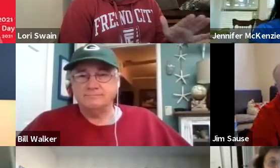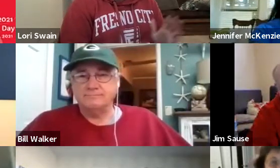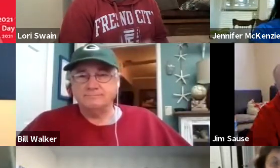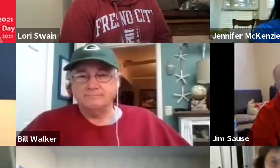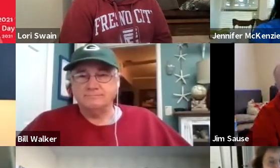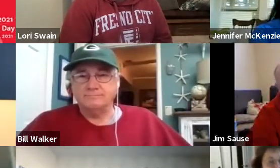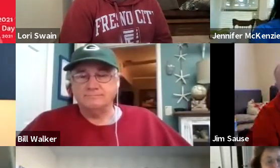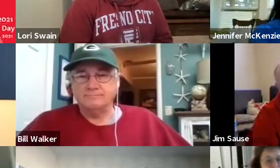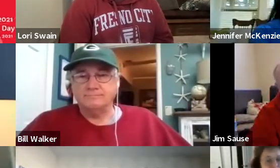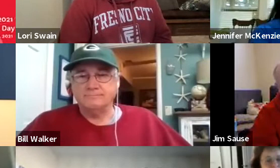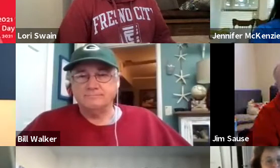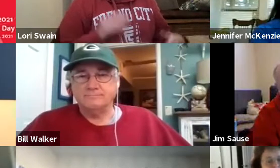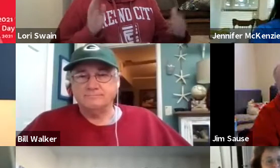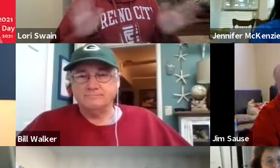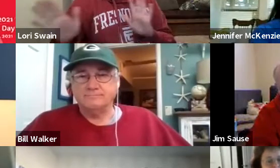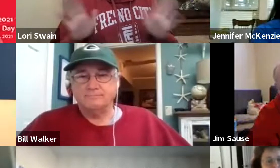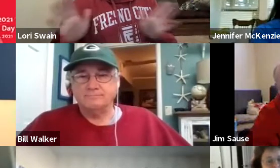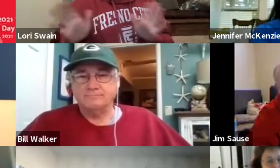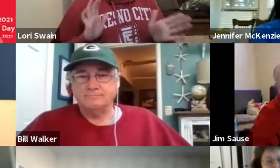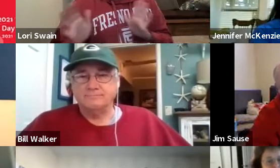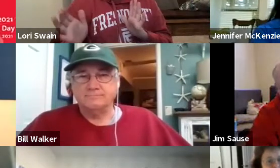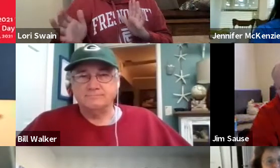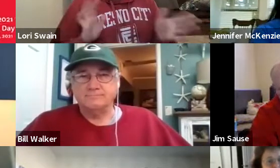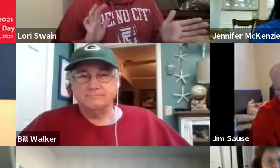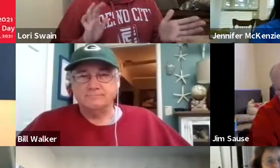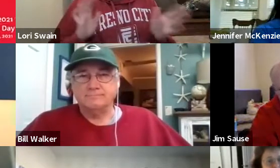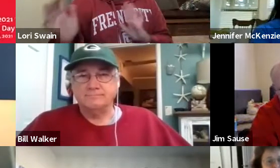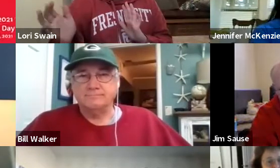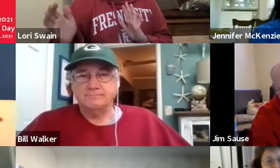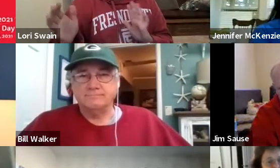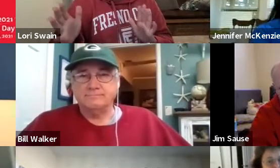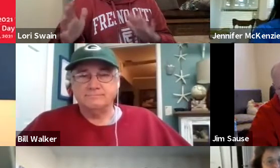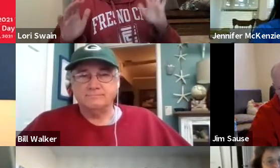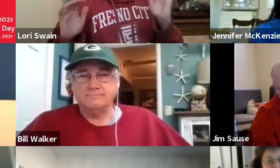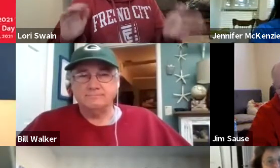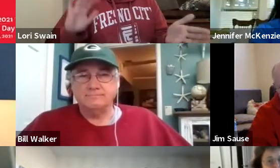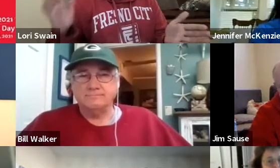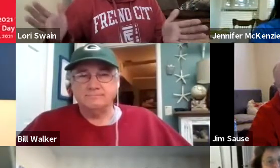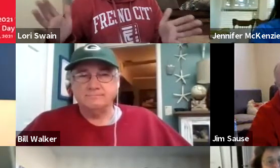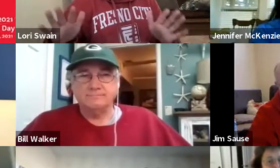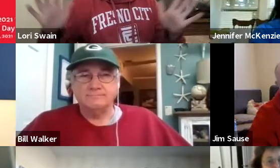our counselor. And so just kind of being that middle person between the counseling and the faculty, as our counselors and our faculty